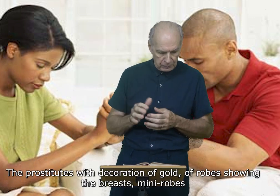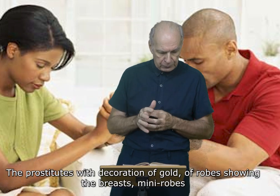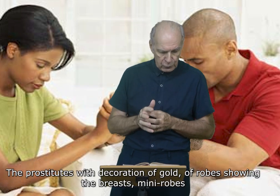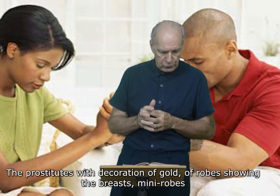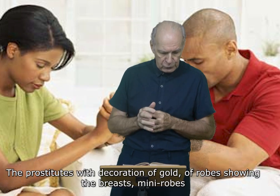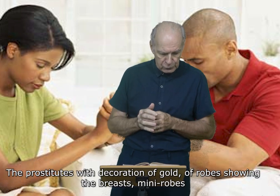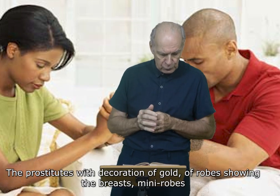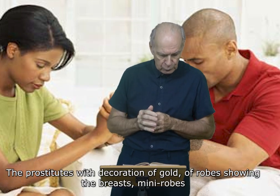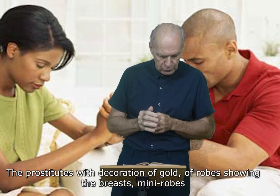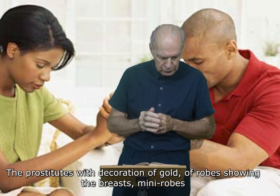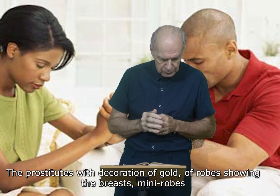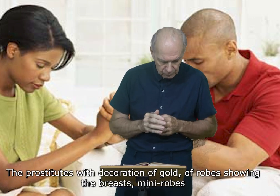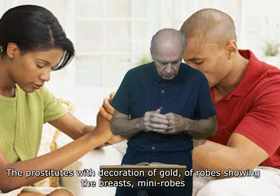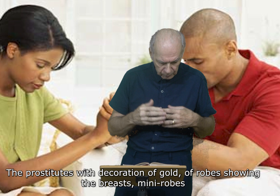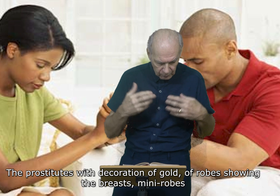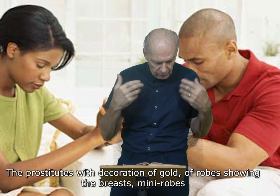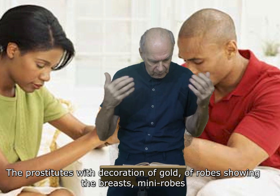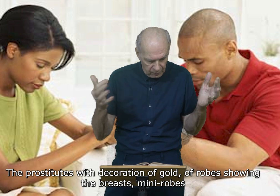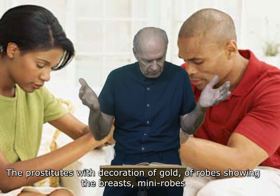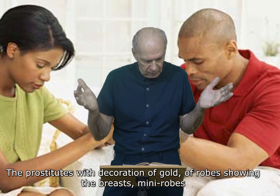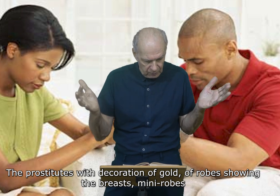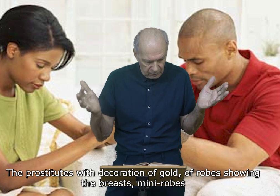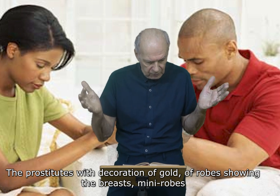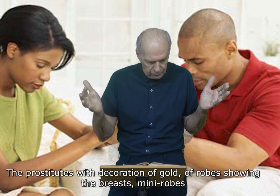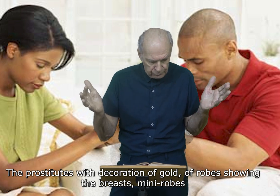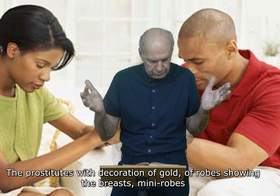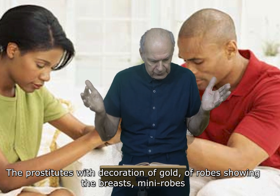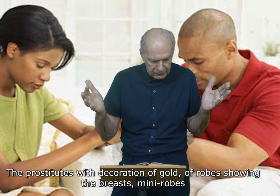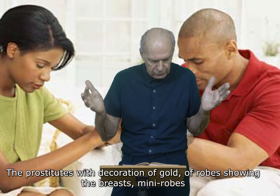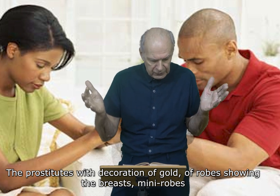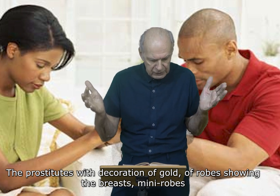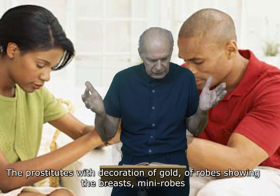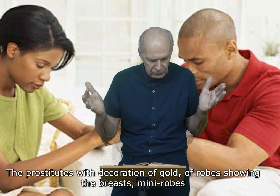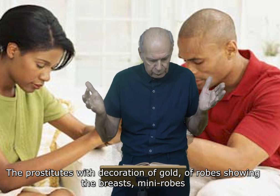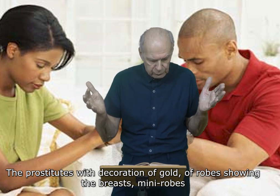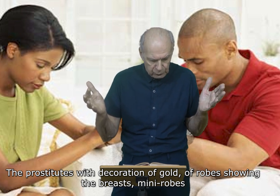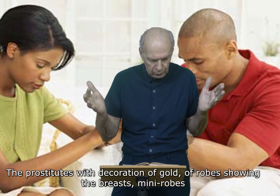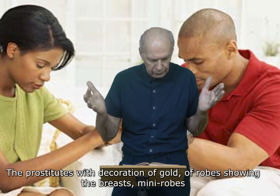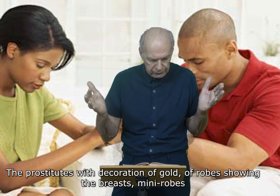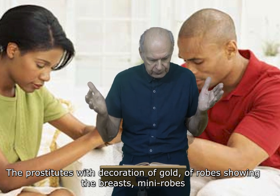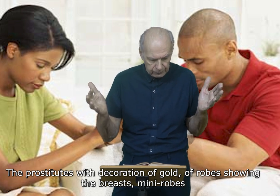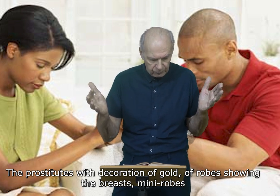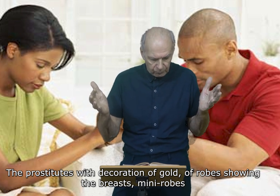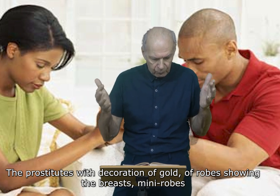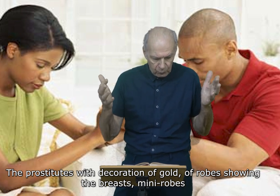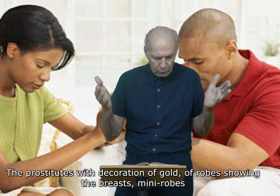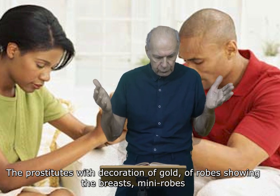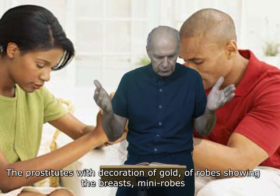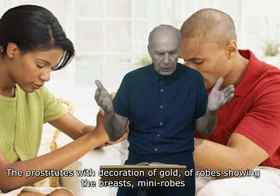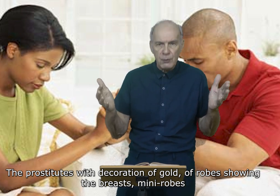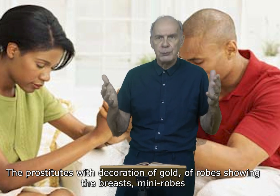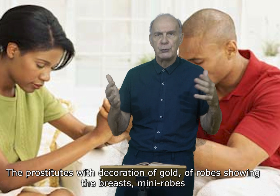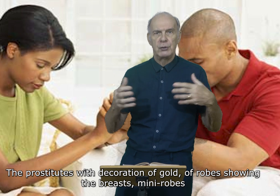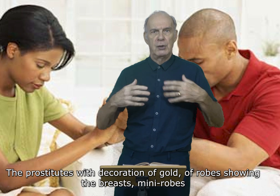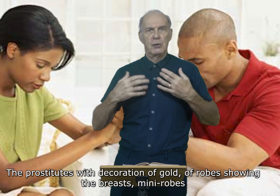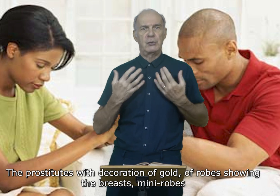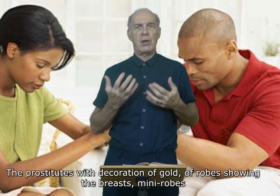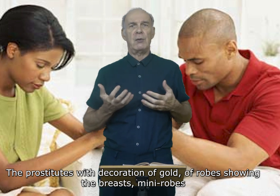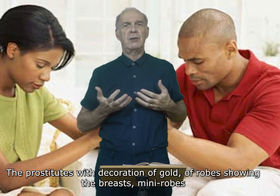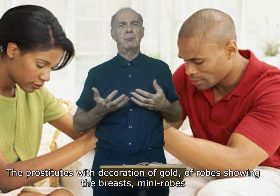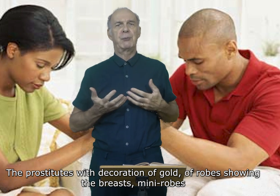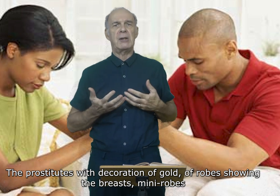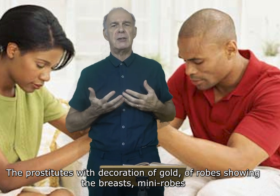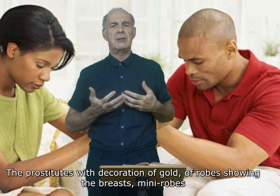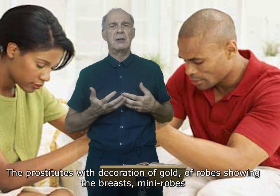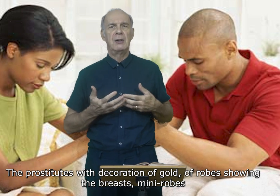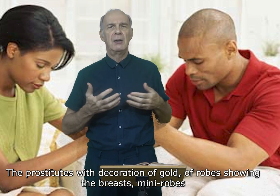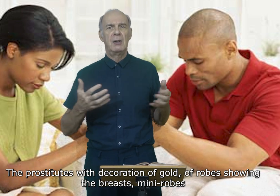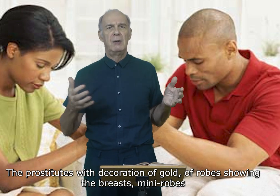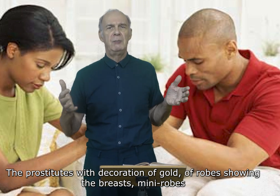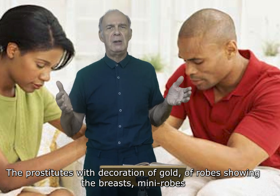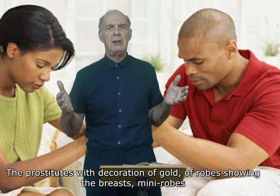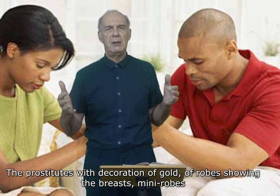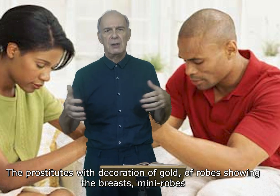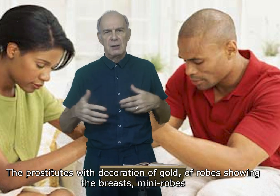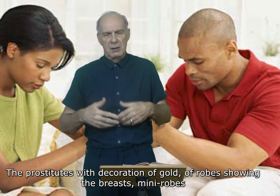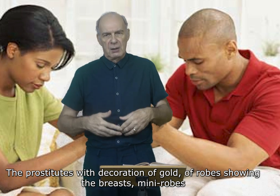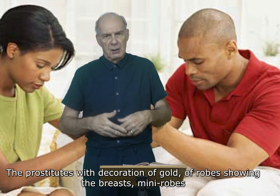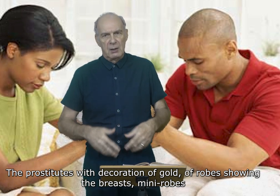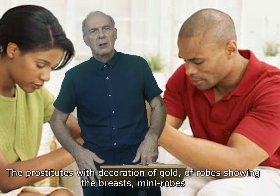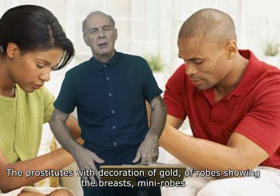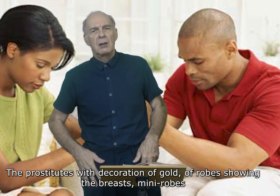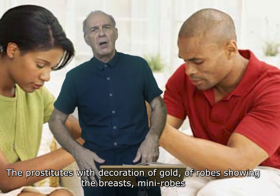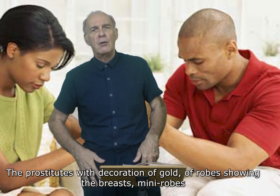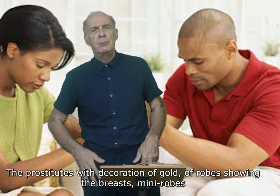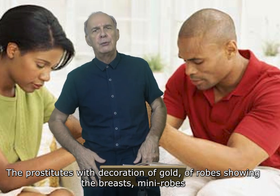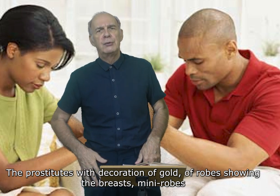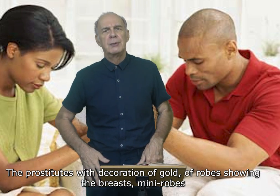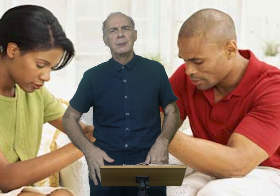The prostitutes with decoration of gold, of robes showing the breasts, mini-robes